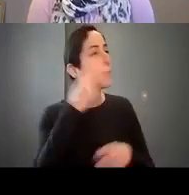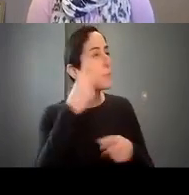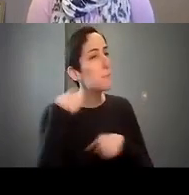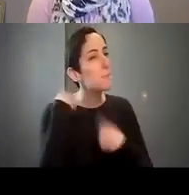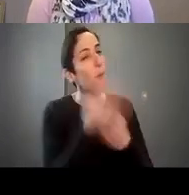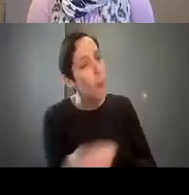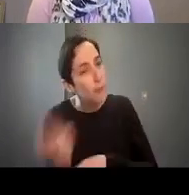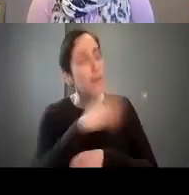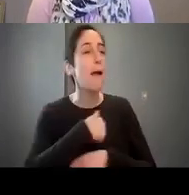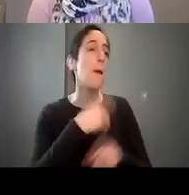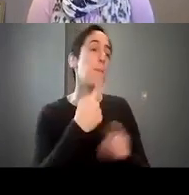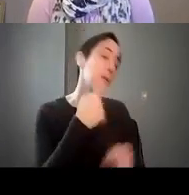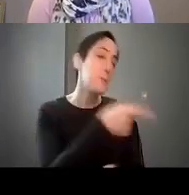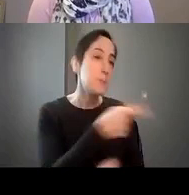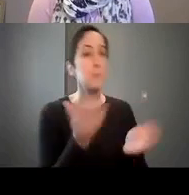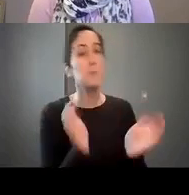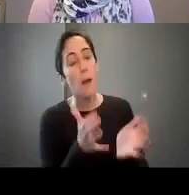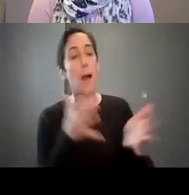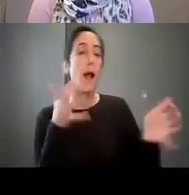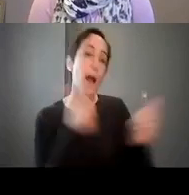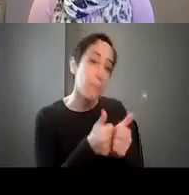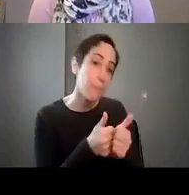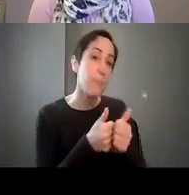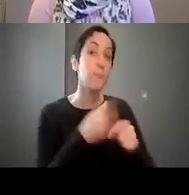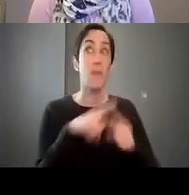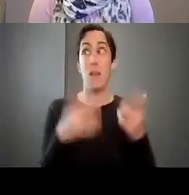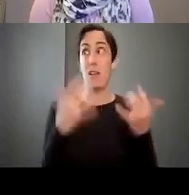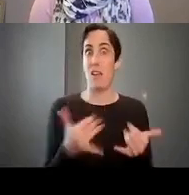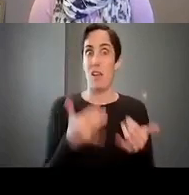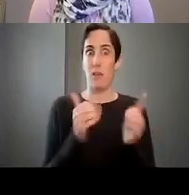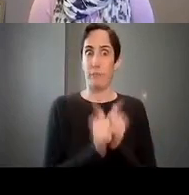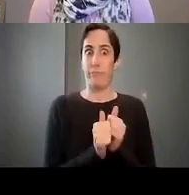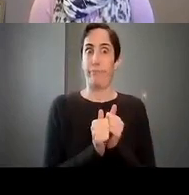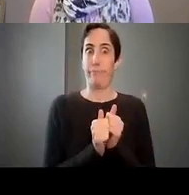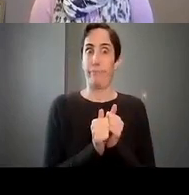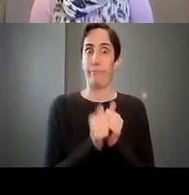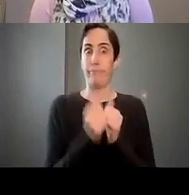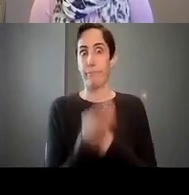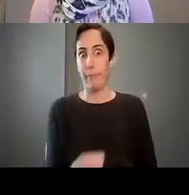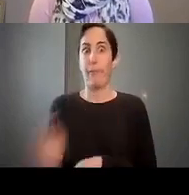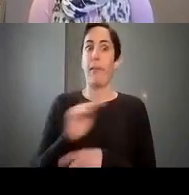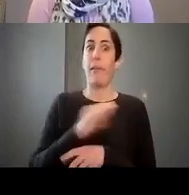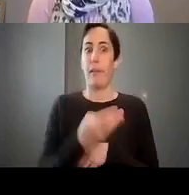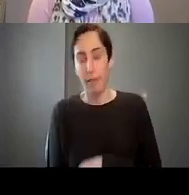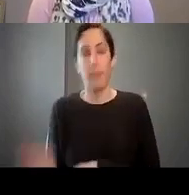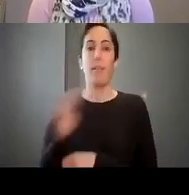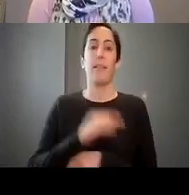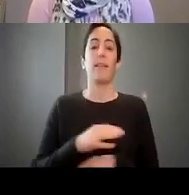the matter is that sort of a forced when we weren't there. And the truth of togetherness during a time of a stay at the matter is that sort of a forced home order or quarantine really creates togetherness during a time of a stay at